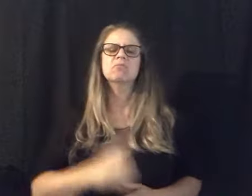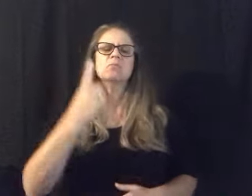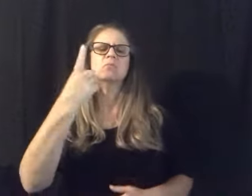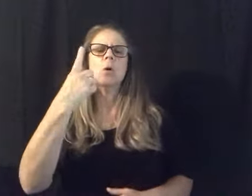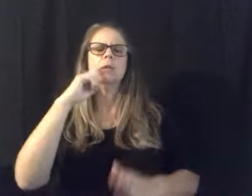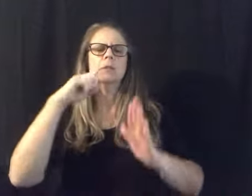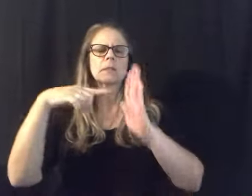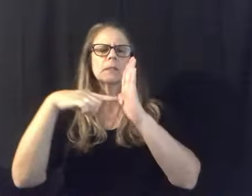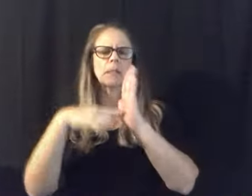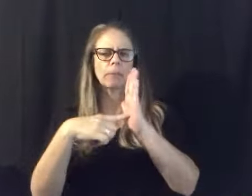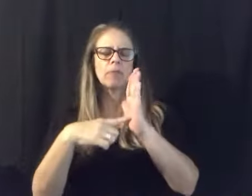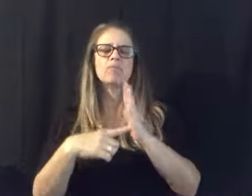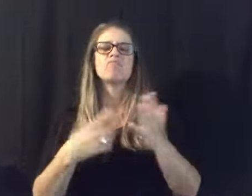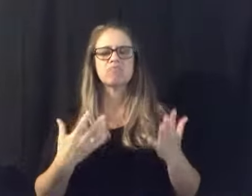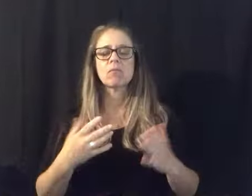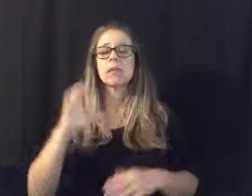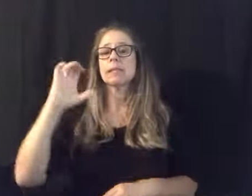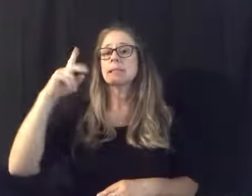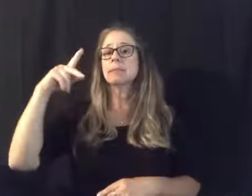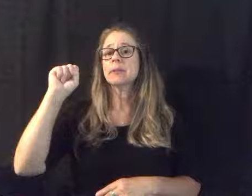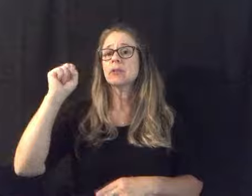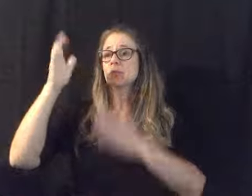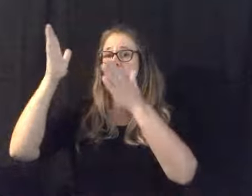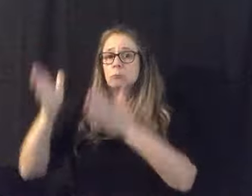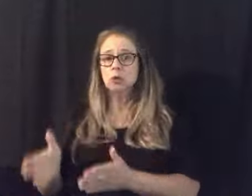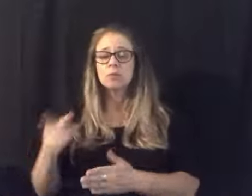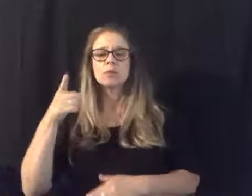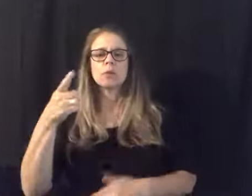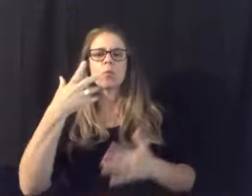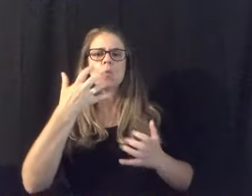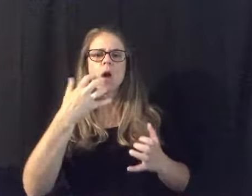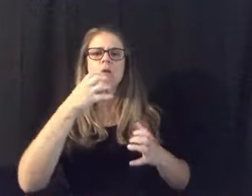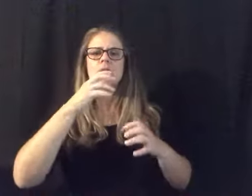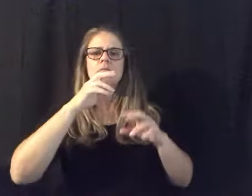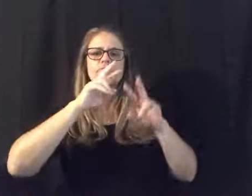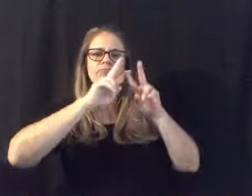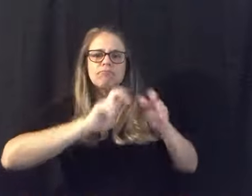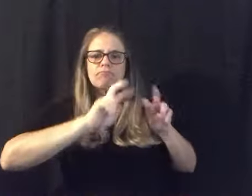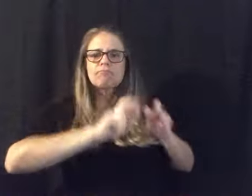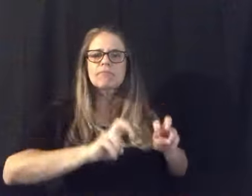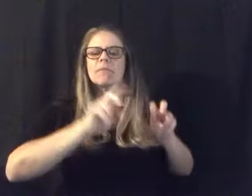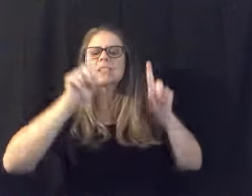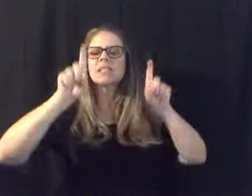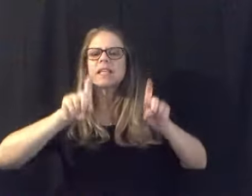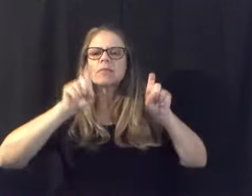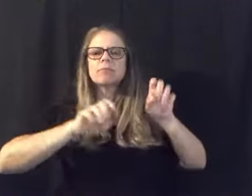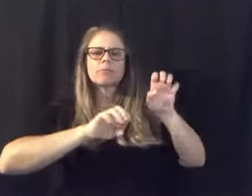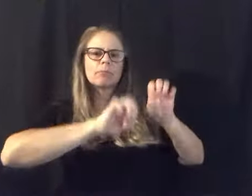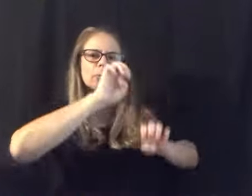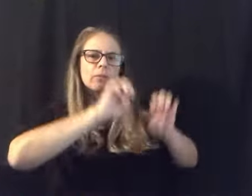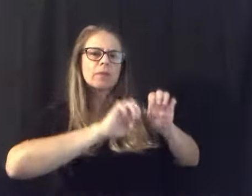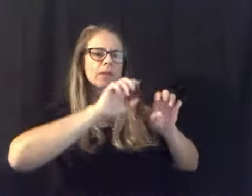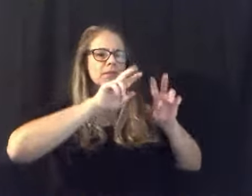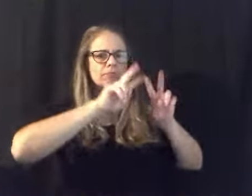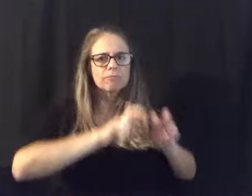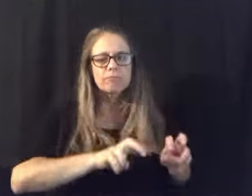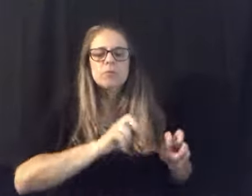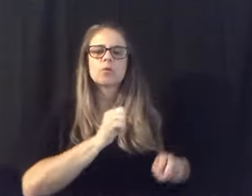For example, a CPS worker wants to do an assessment and evaluate the Deaf child,